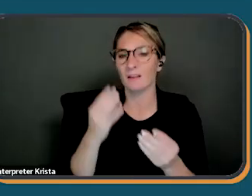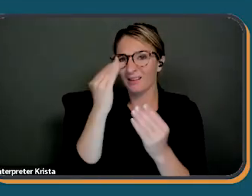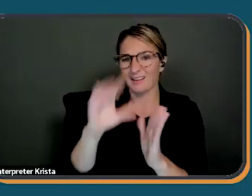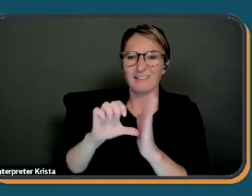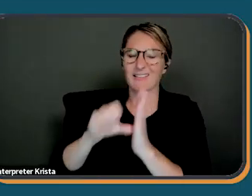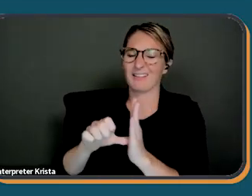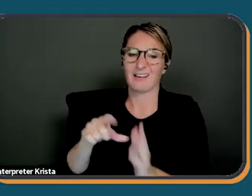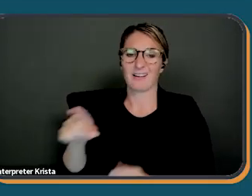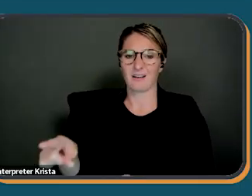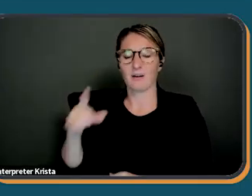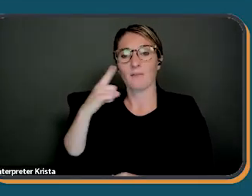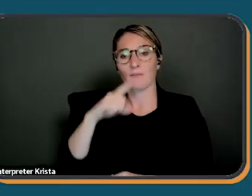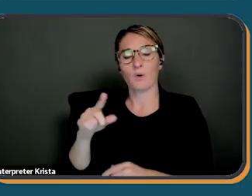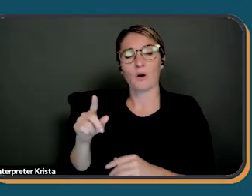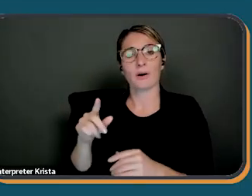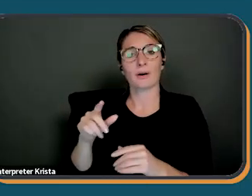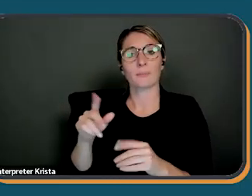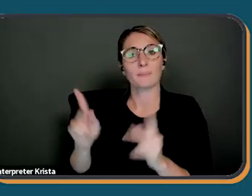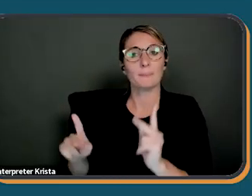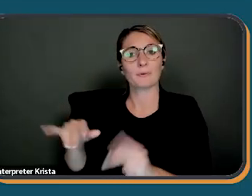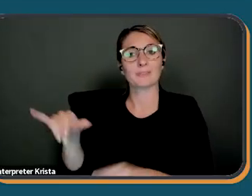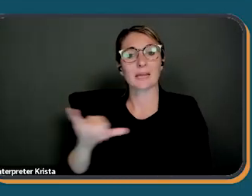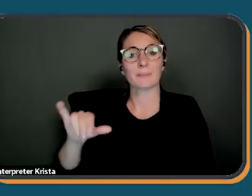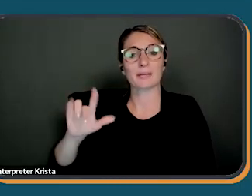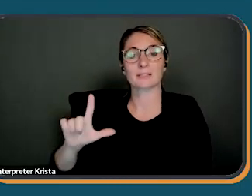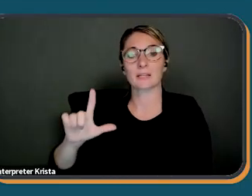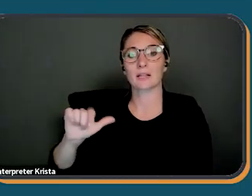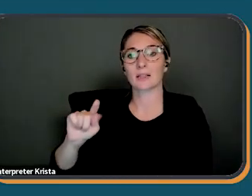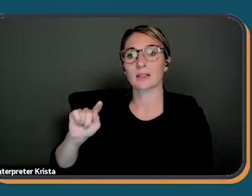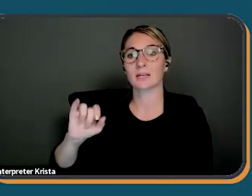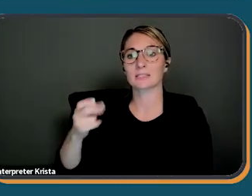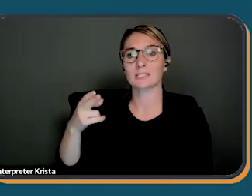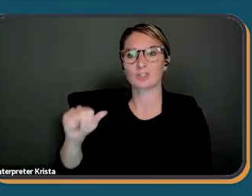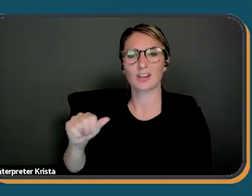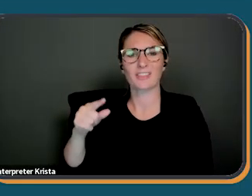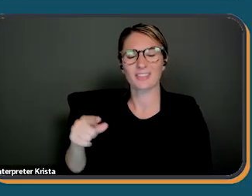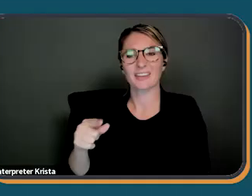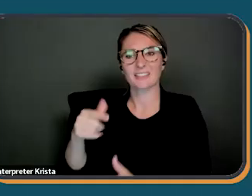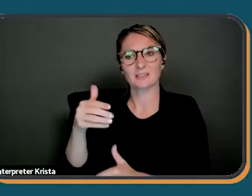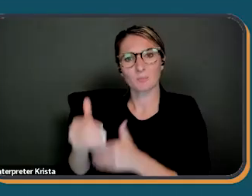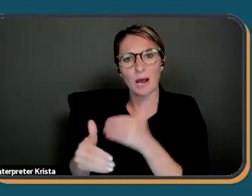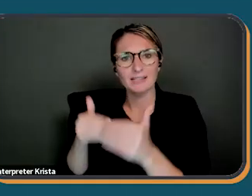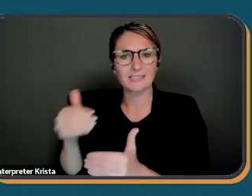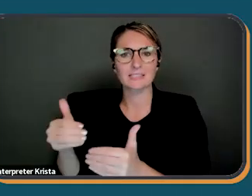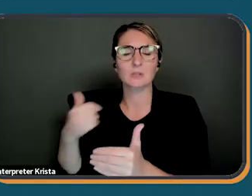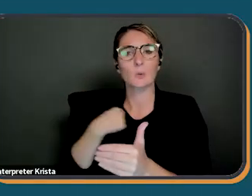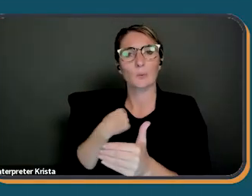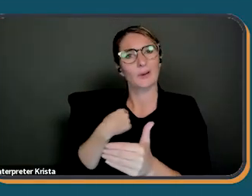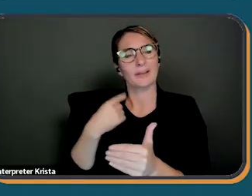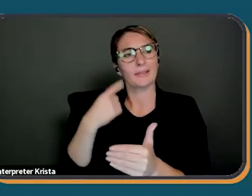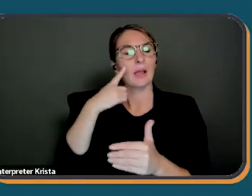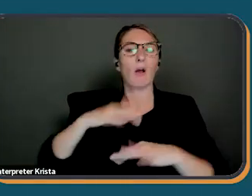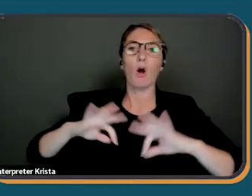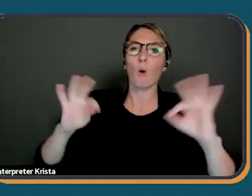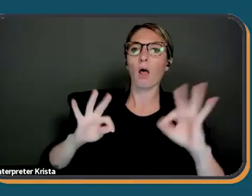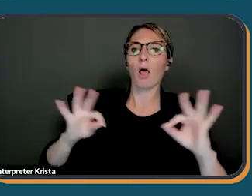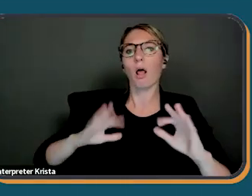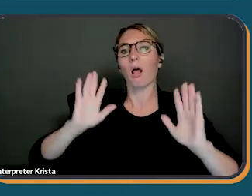Ms. Latisha, it's so crucial to plan together with her the smaller steps of all of these processes that may be taken for granted.